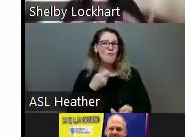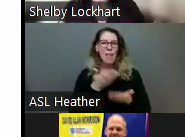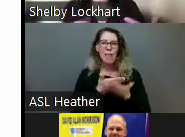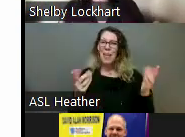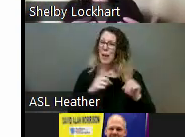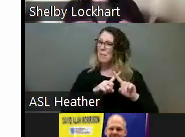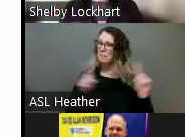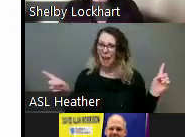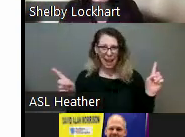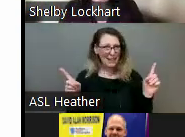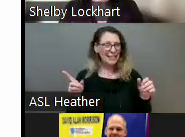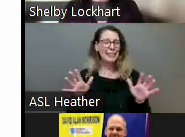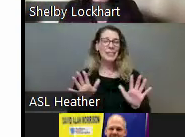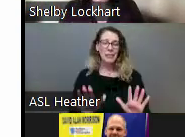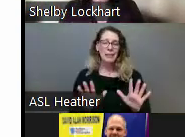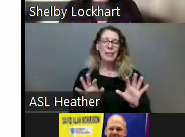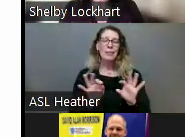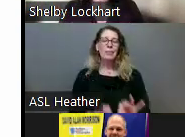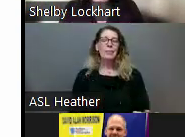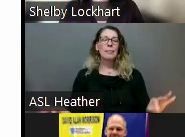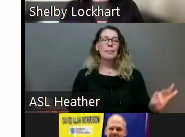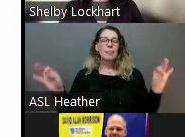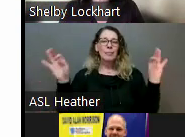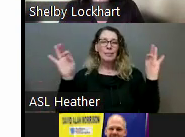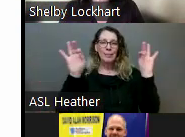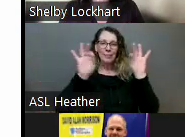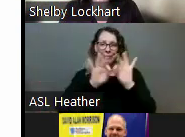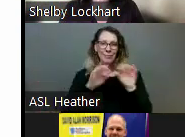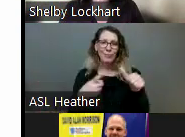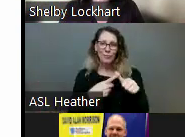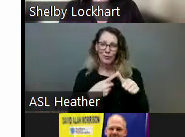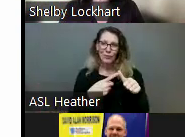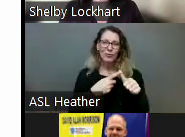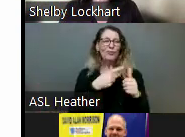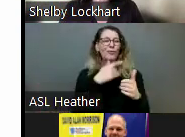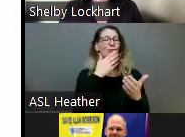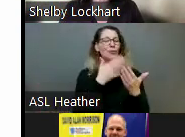really, really, really important to have good information and understand what's happening in